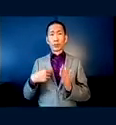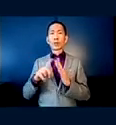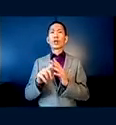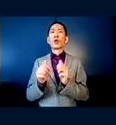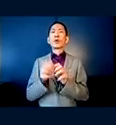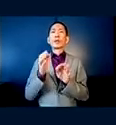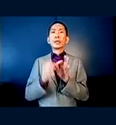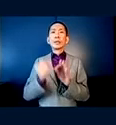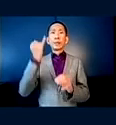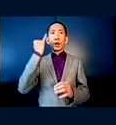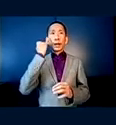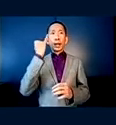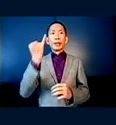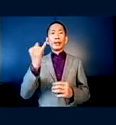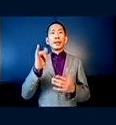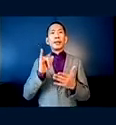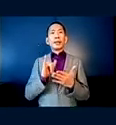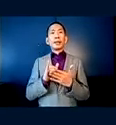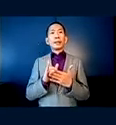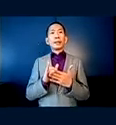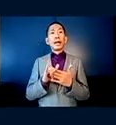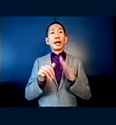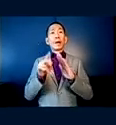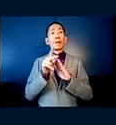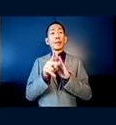SO, WE STARTED WITH THE SIMPLE